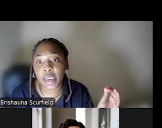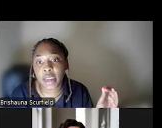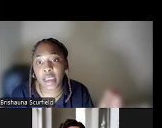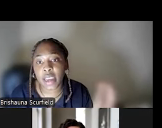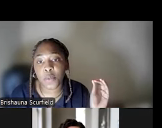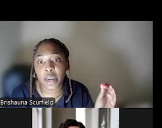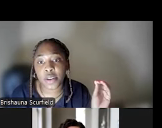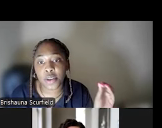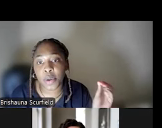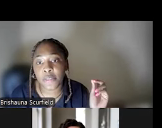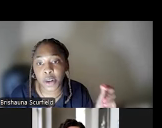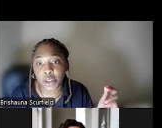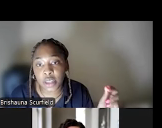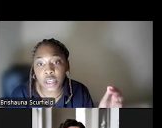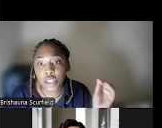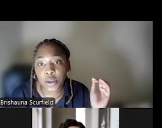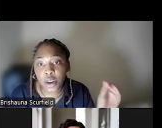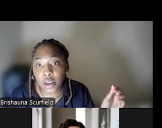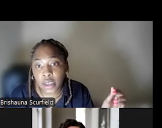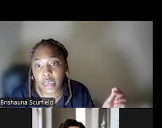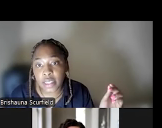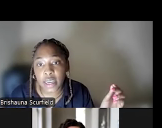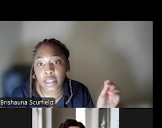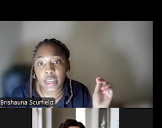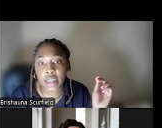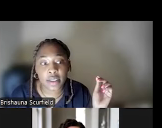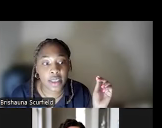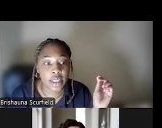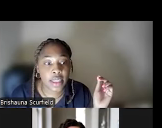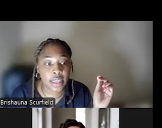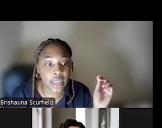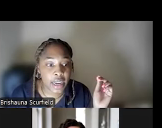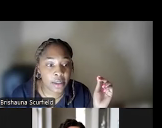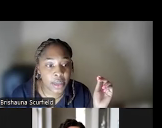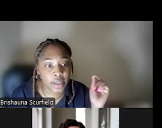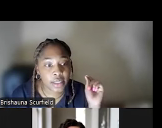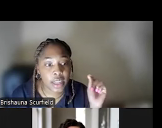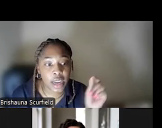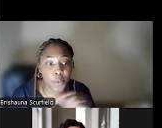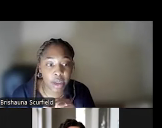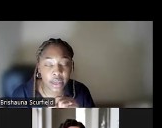read and what they're going to read first. So currently it says that this item, slide one,